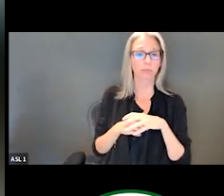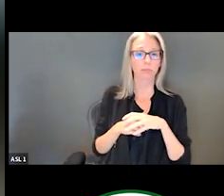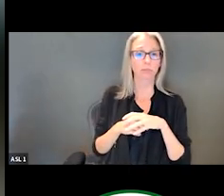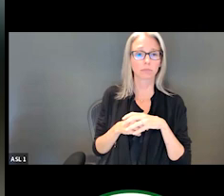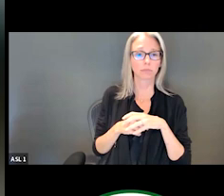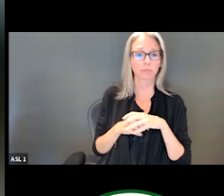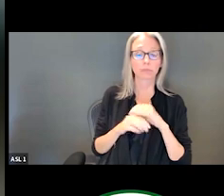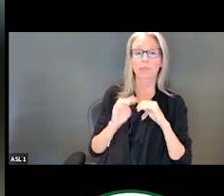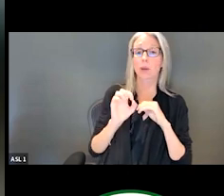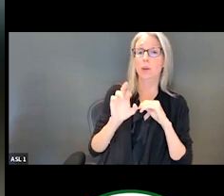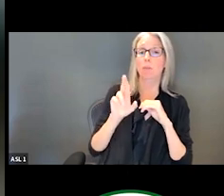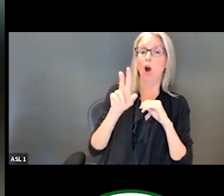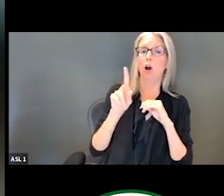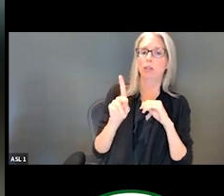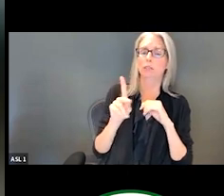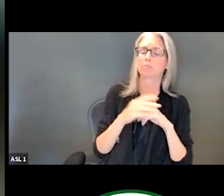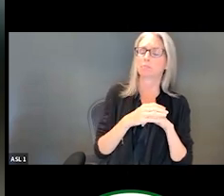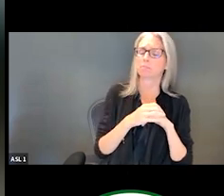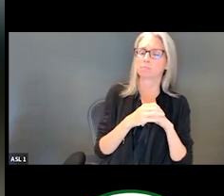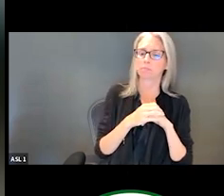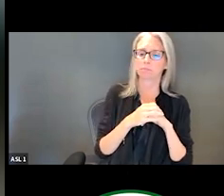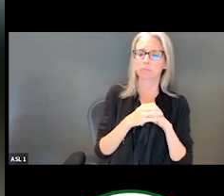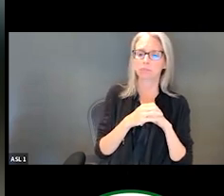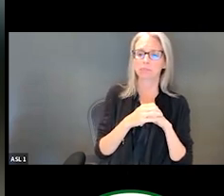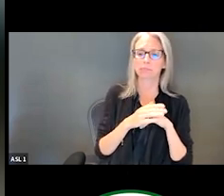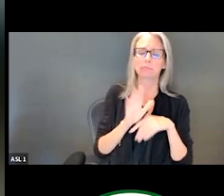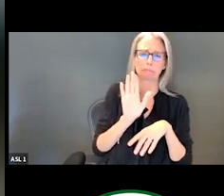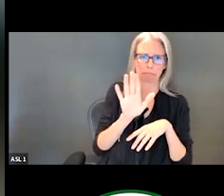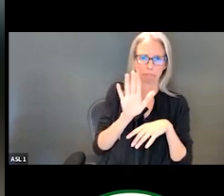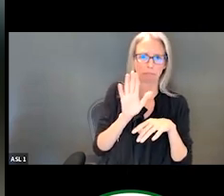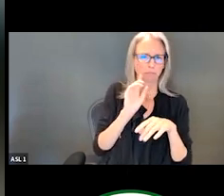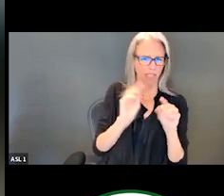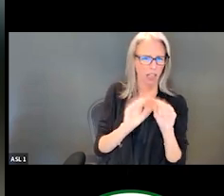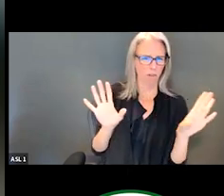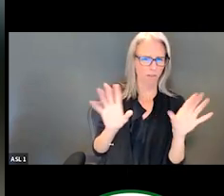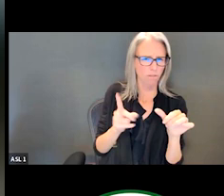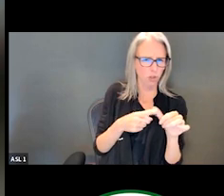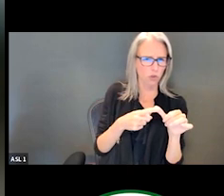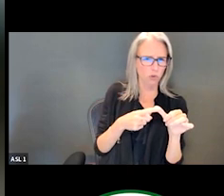in the context of the data we collected, parks would include some regional parks, community parks and other outdoor spaces, community parks and other regional parks, community